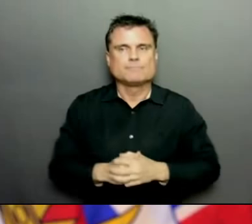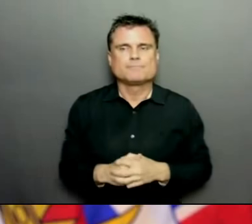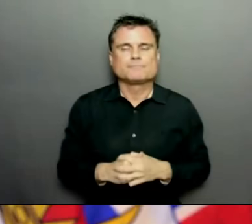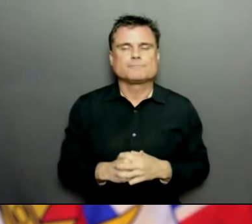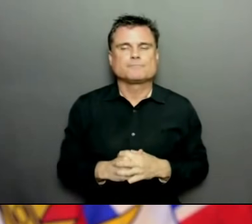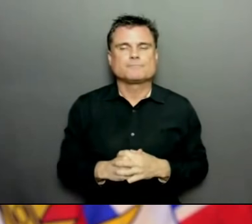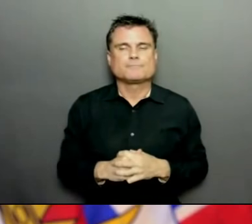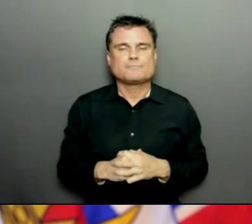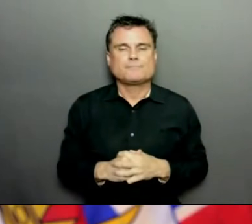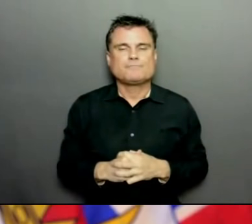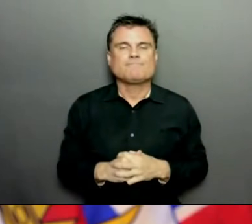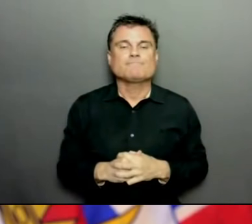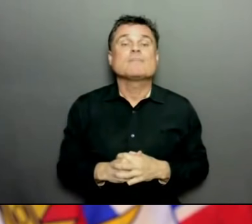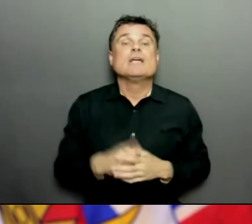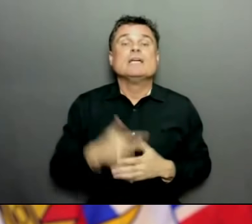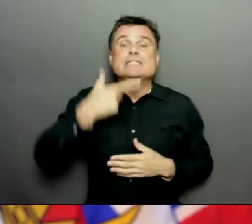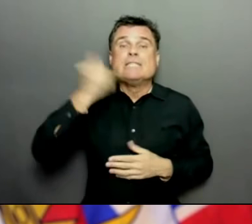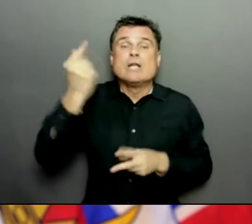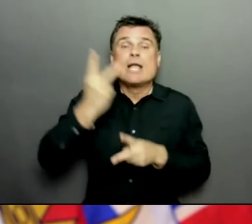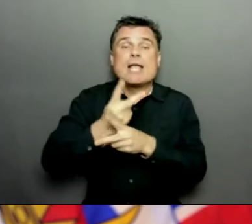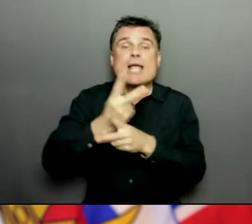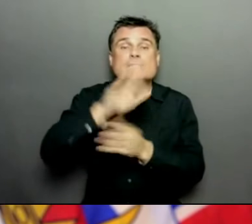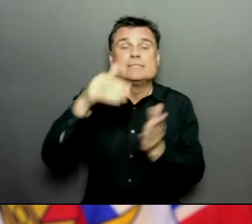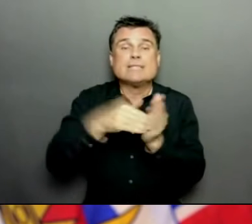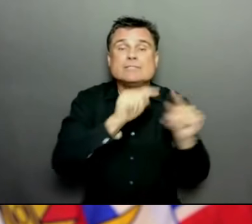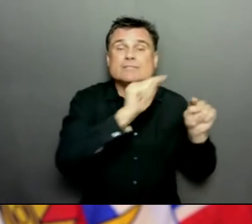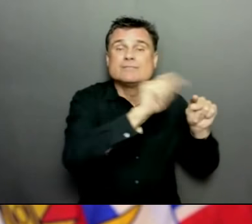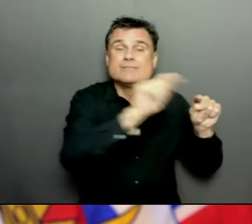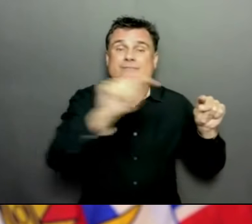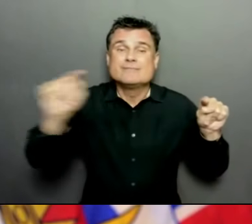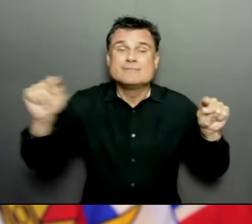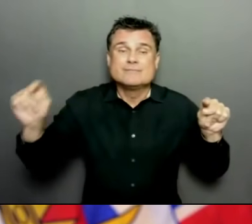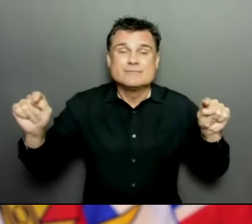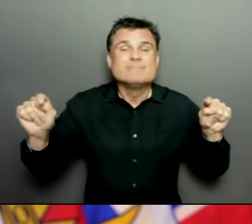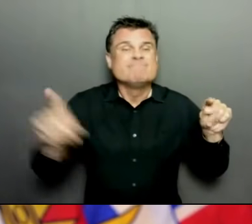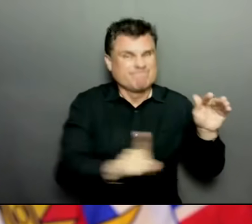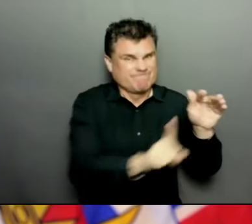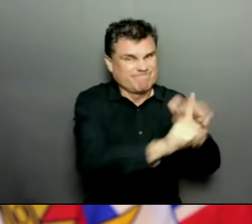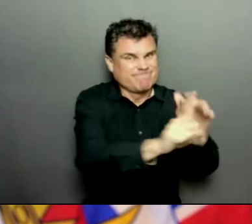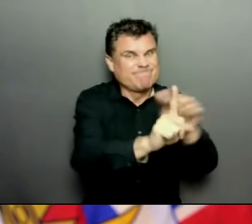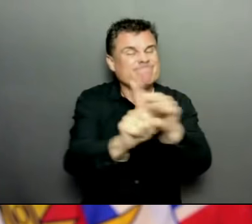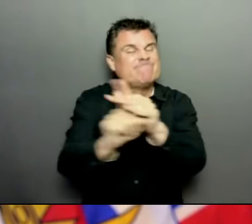That reflects in the fact that we had 41 people in the past weekend who died